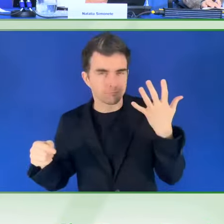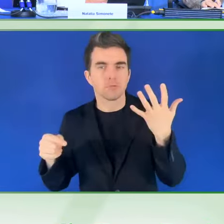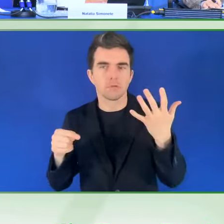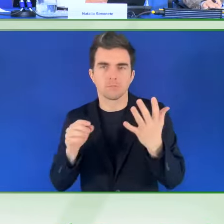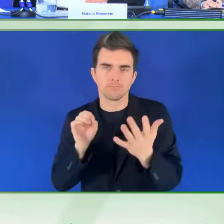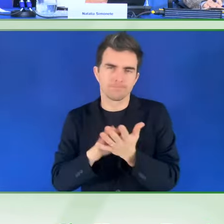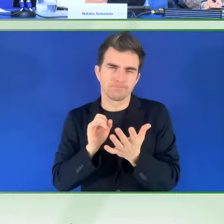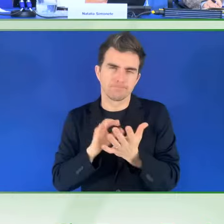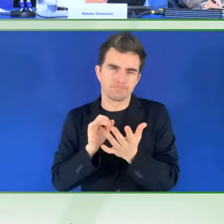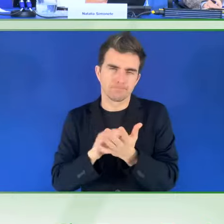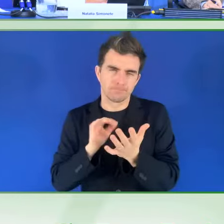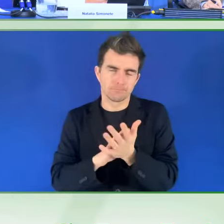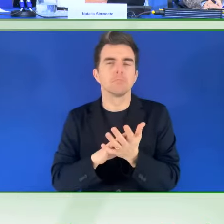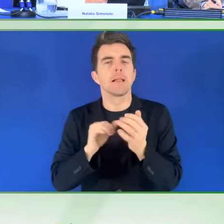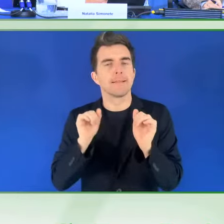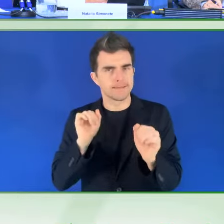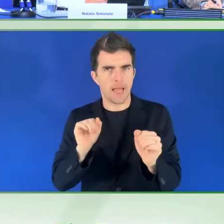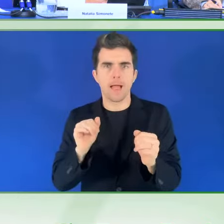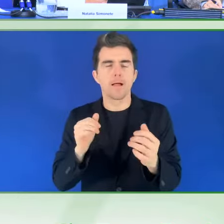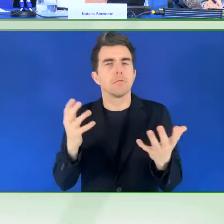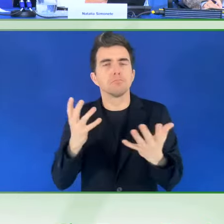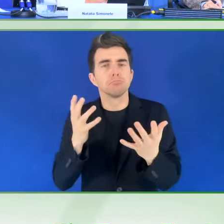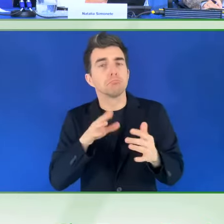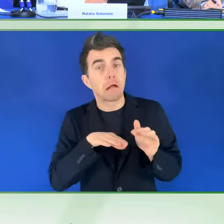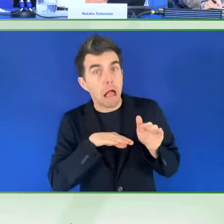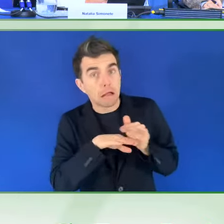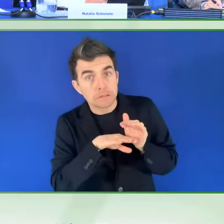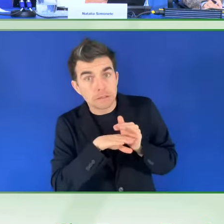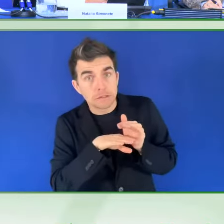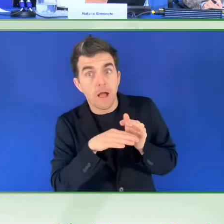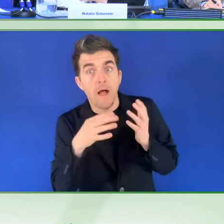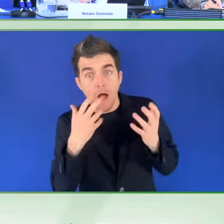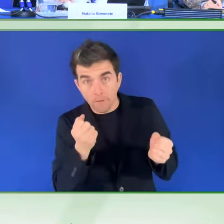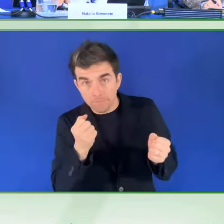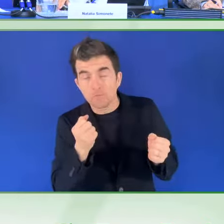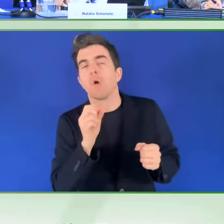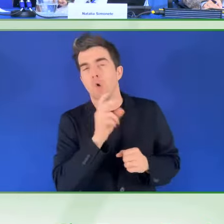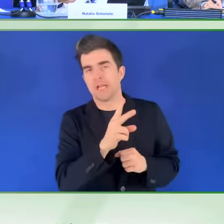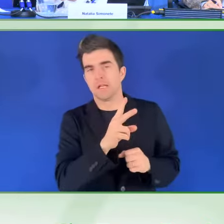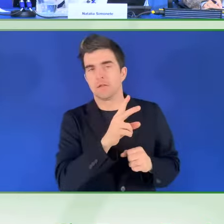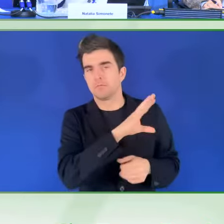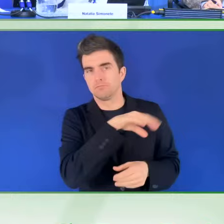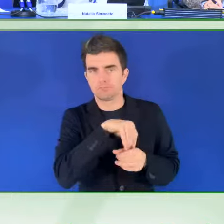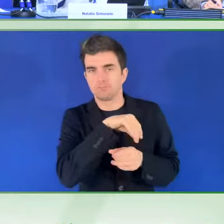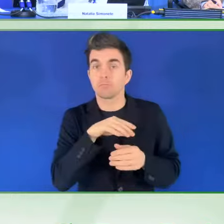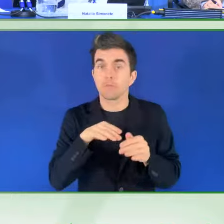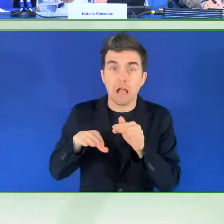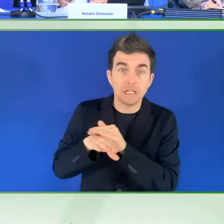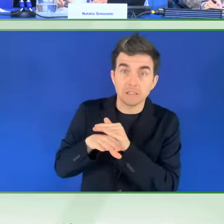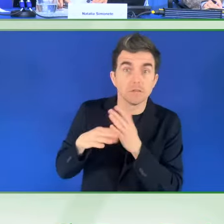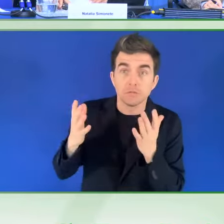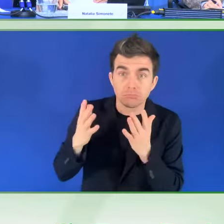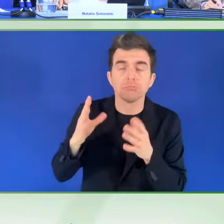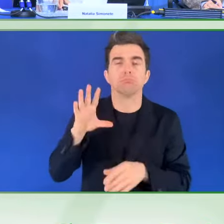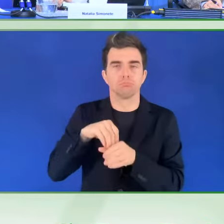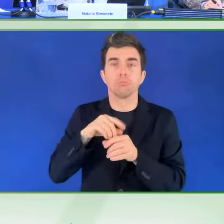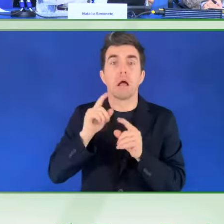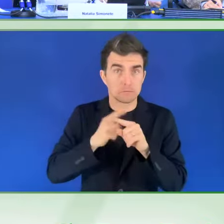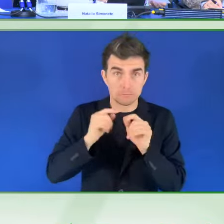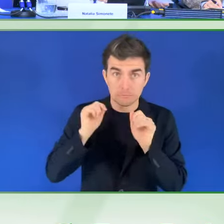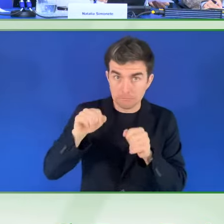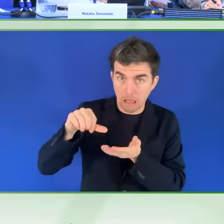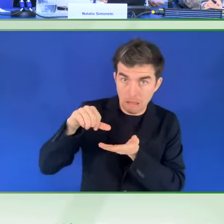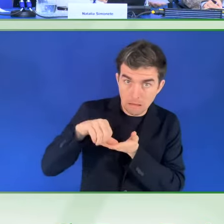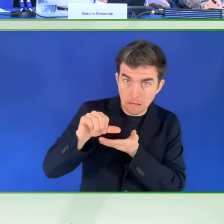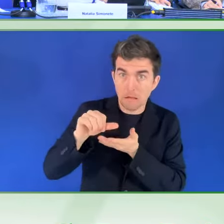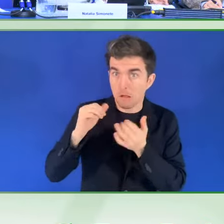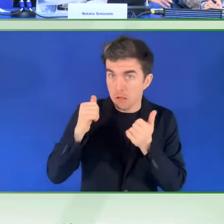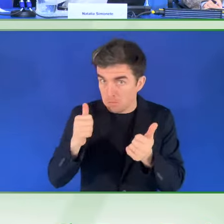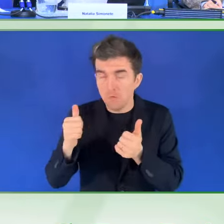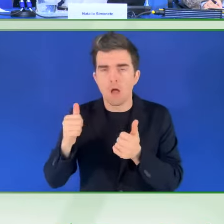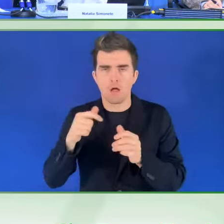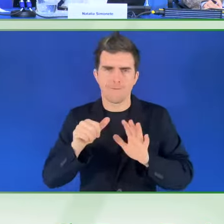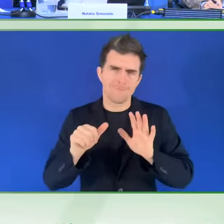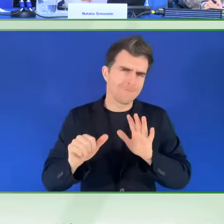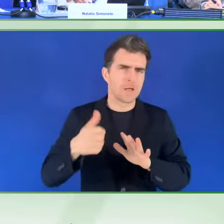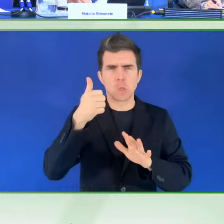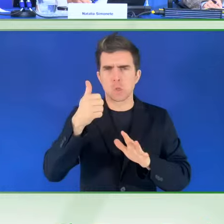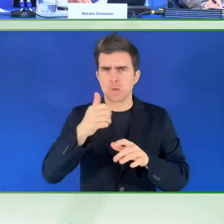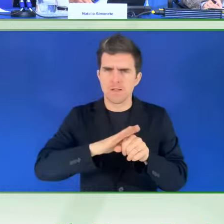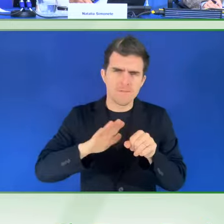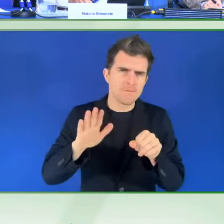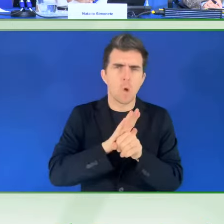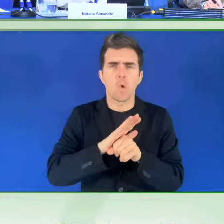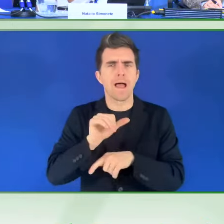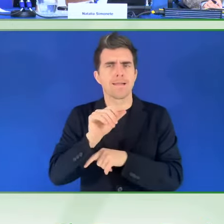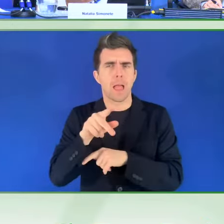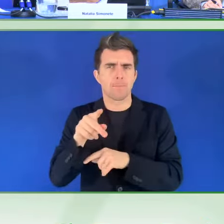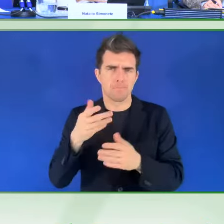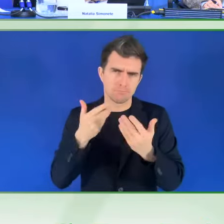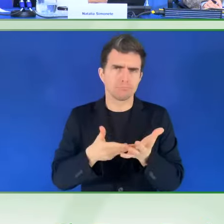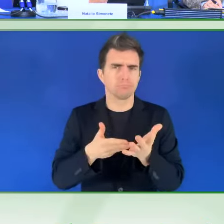In 2005, I was one of the founders of a Brazilian NGO based in São Paulo, that works with authorities